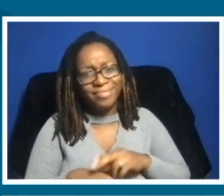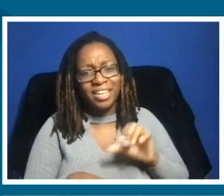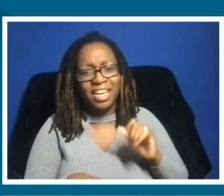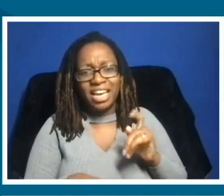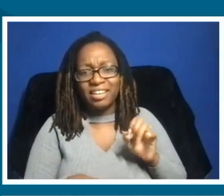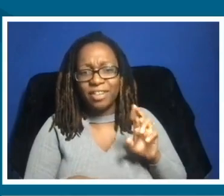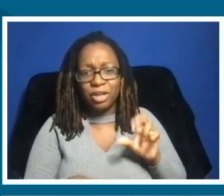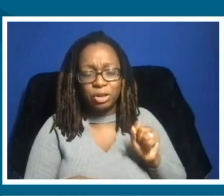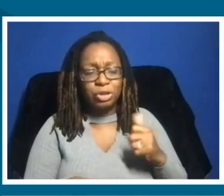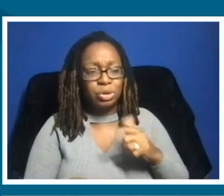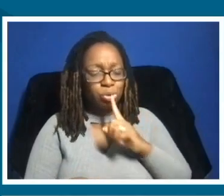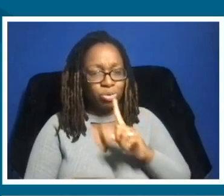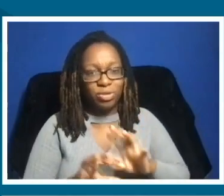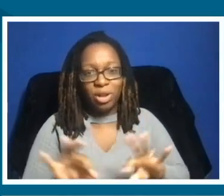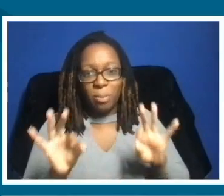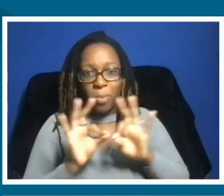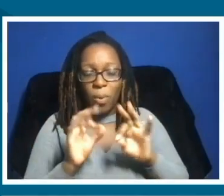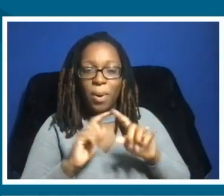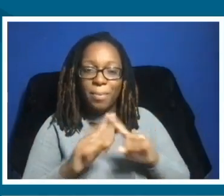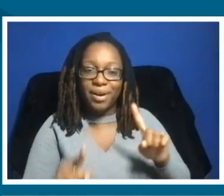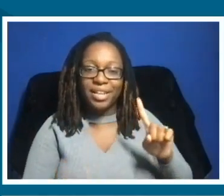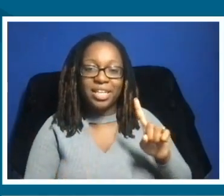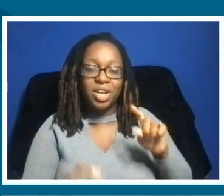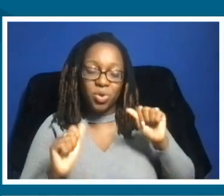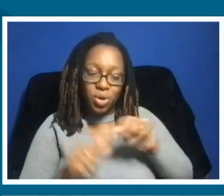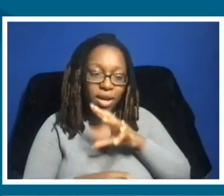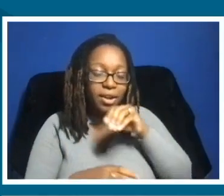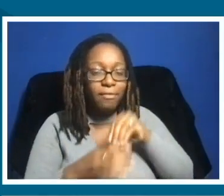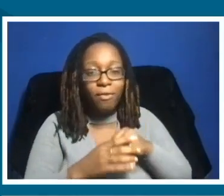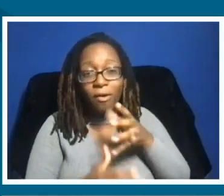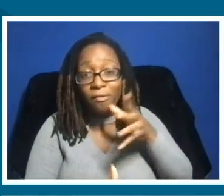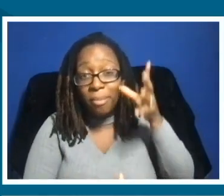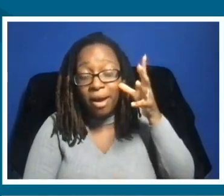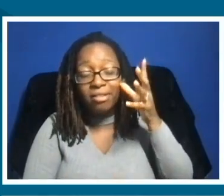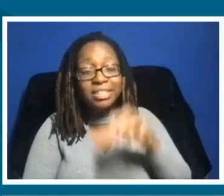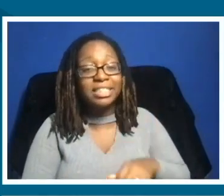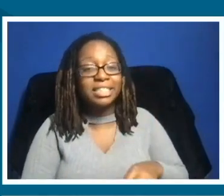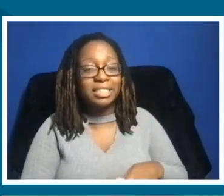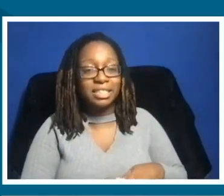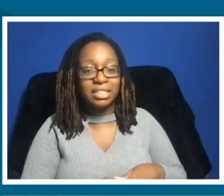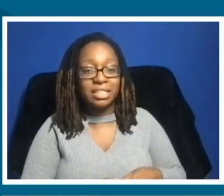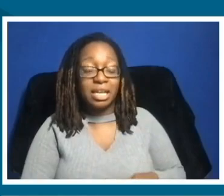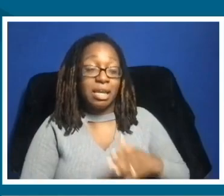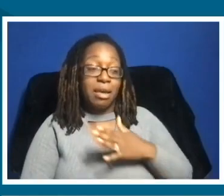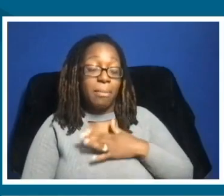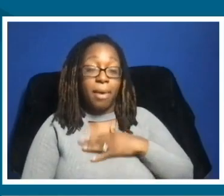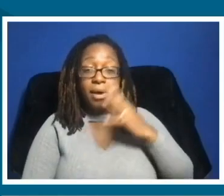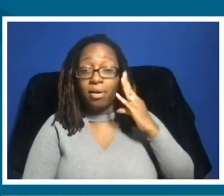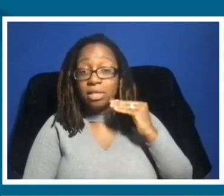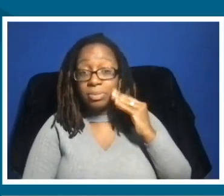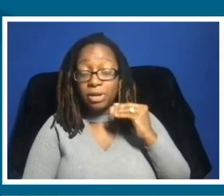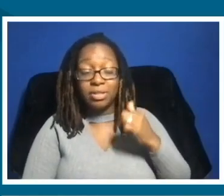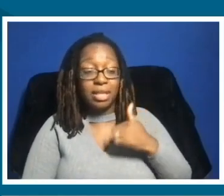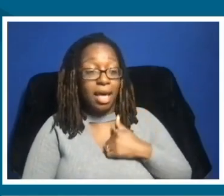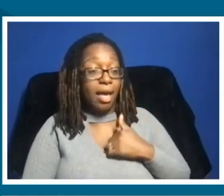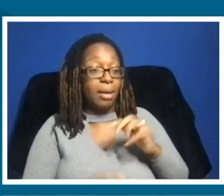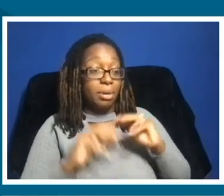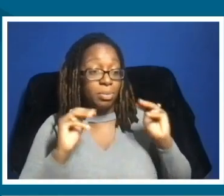but you could involve parents in my experience being in museums for a